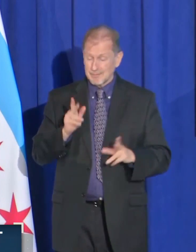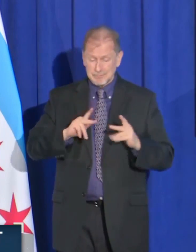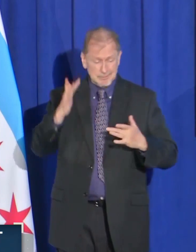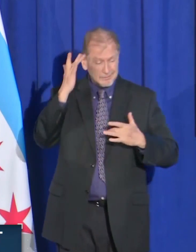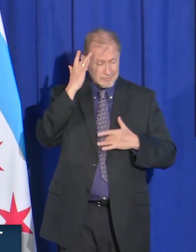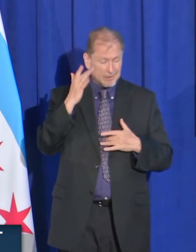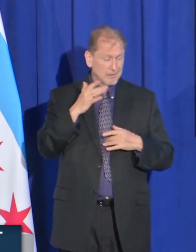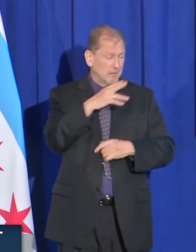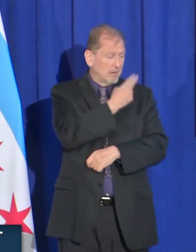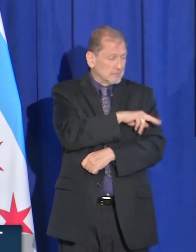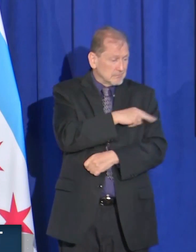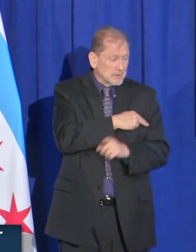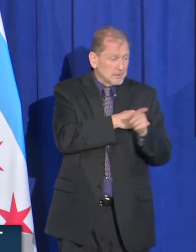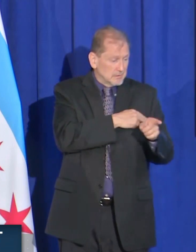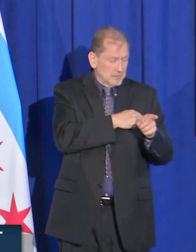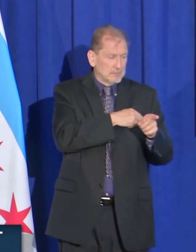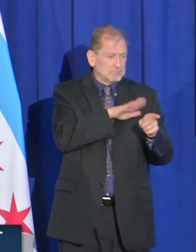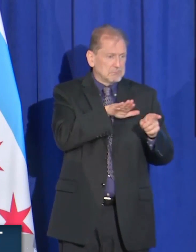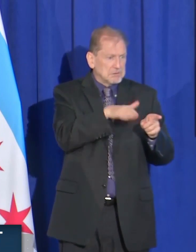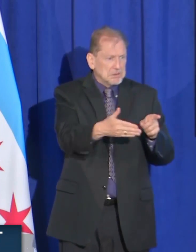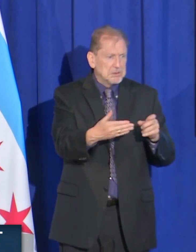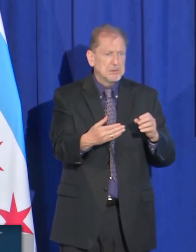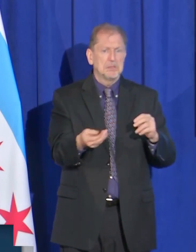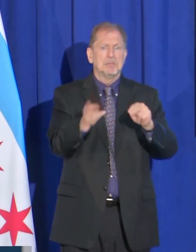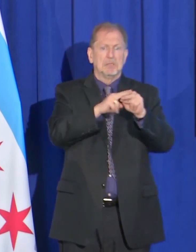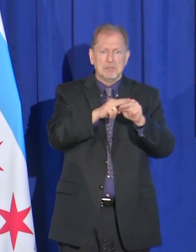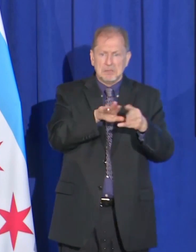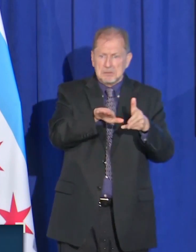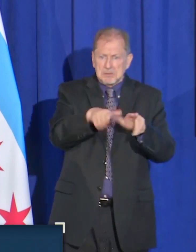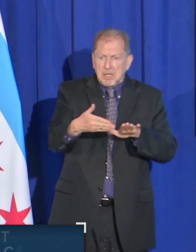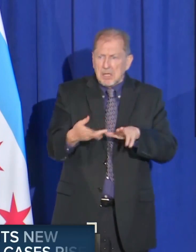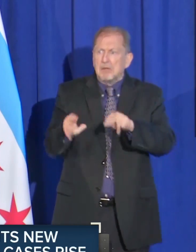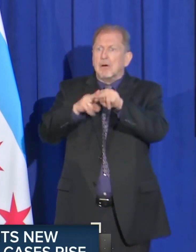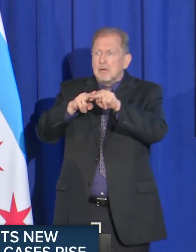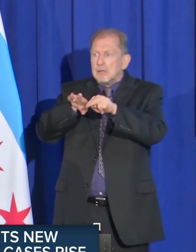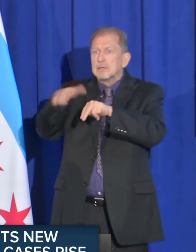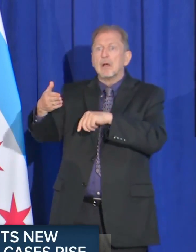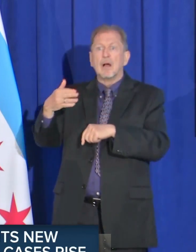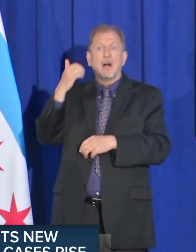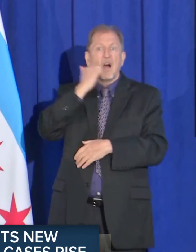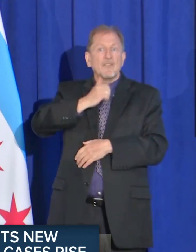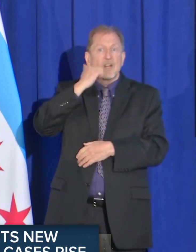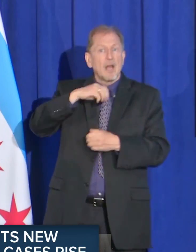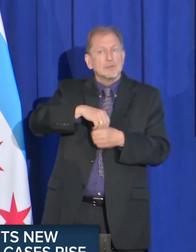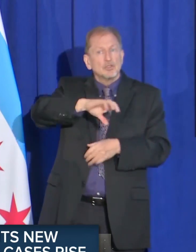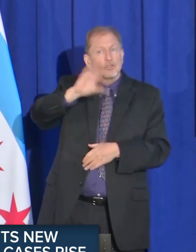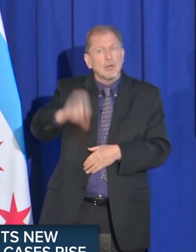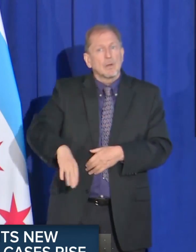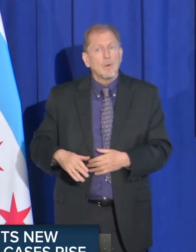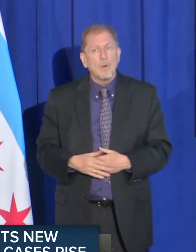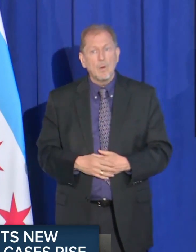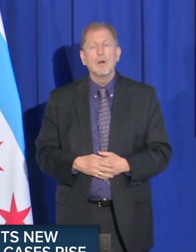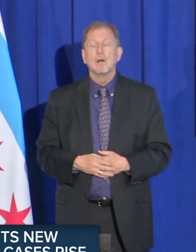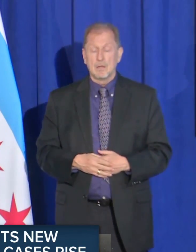12,000 NEW CASES TODAY SETTING A RECORD FOR A 3RD STRAIGHT DAY. PEOPLE ARE DYING. WE'RE SEEING A DAILY UPTICK ANY AMOUNT OF DUST. THAT WILL